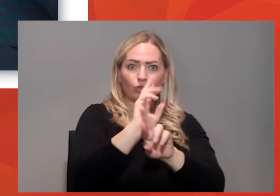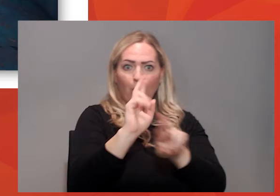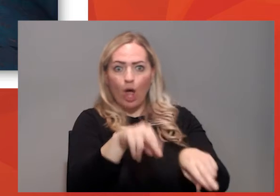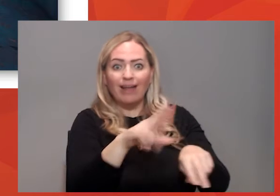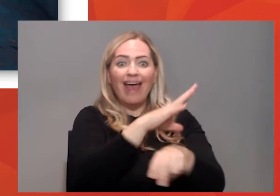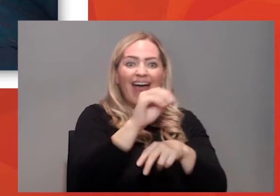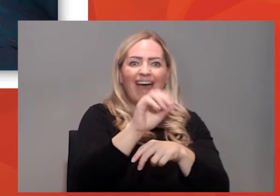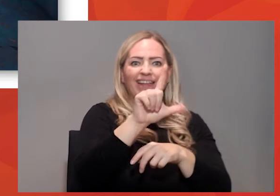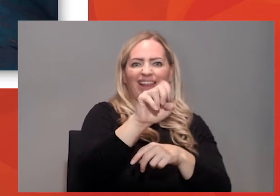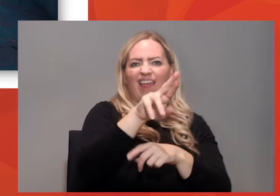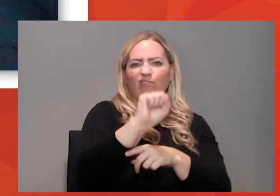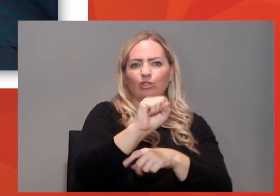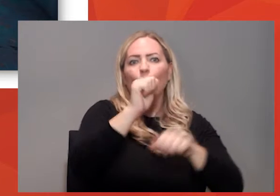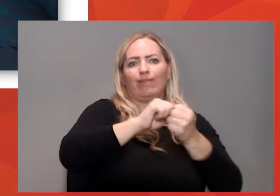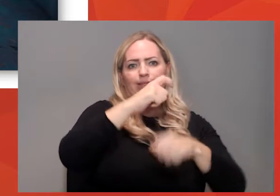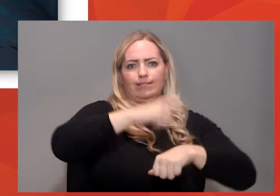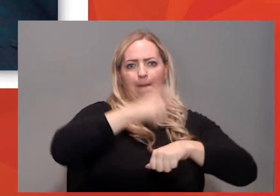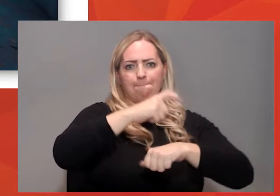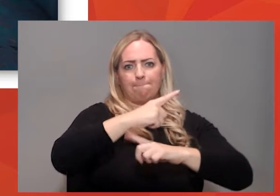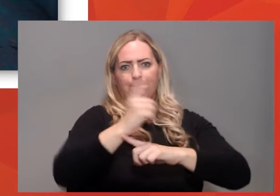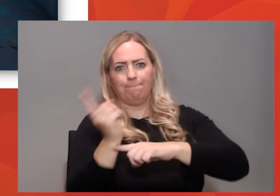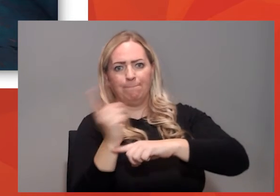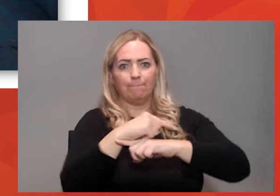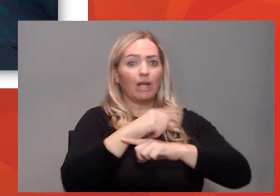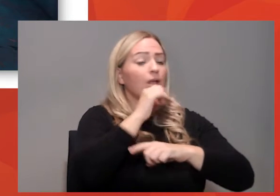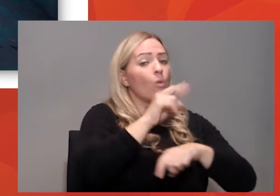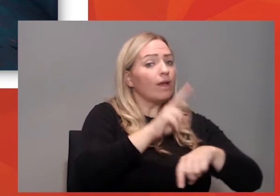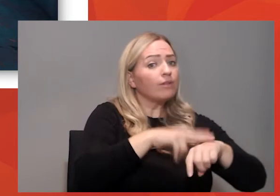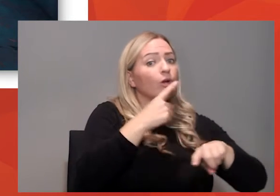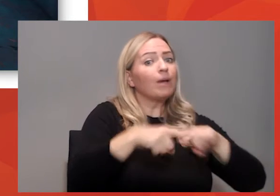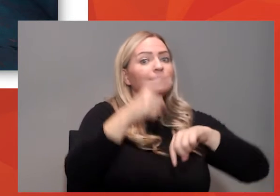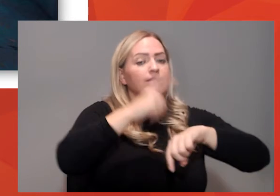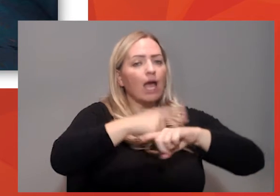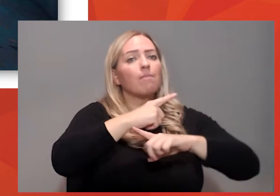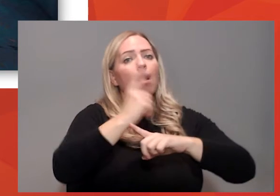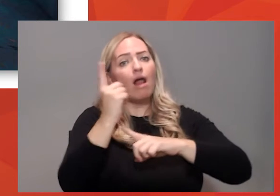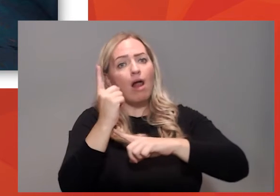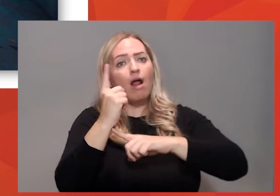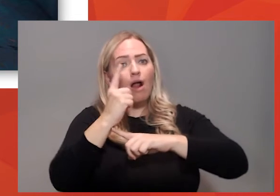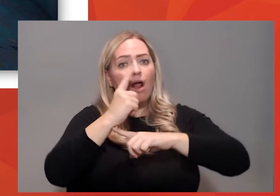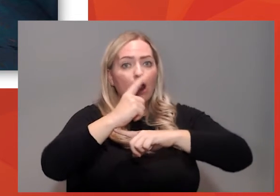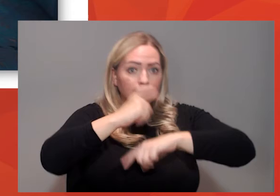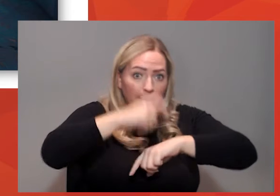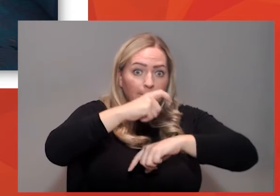and the levers with the timers. So not the regular ones, but when the time pass and something changed,